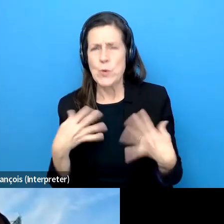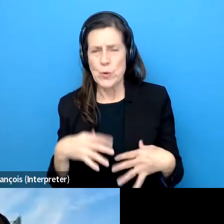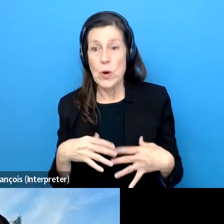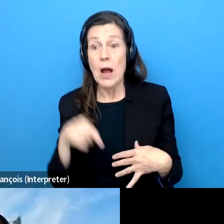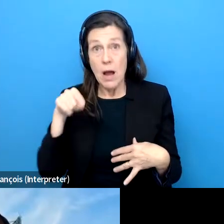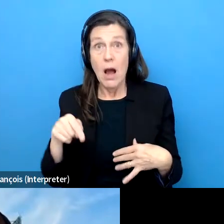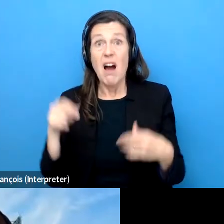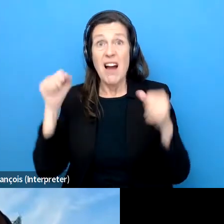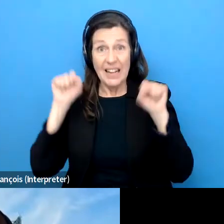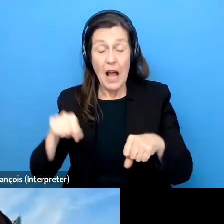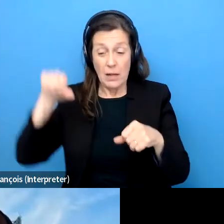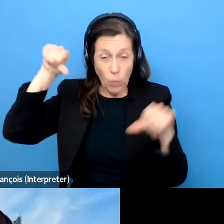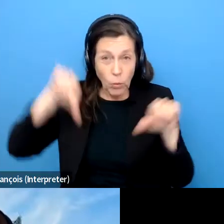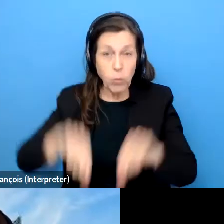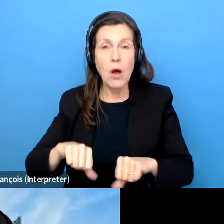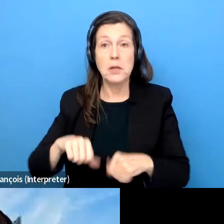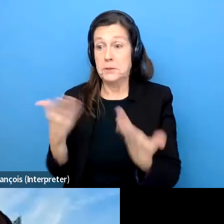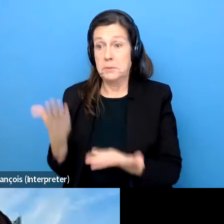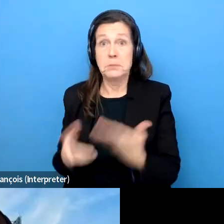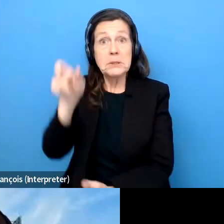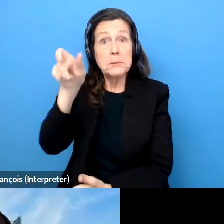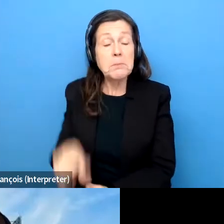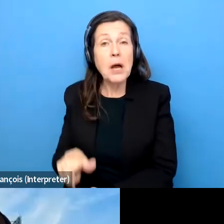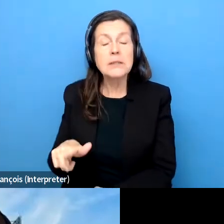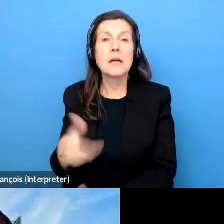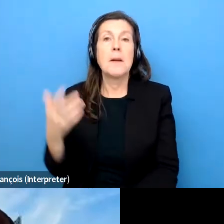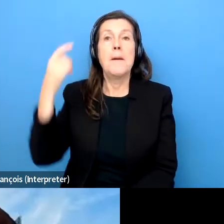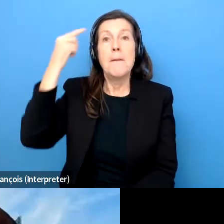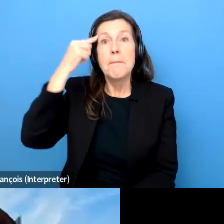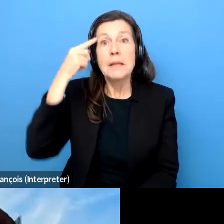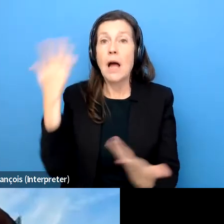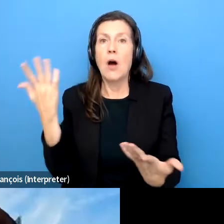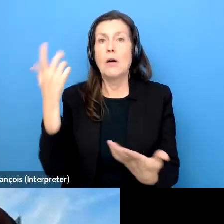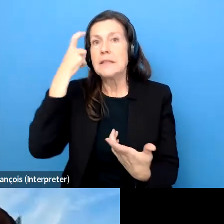by the mental or physical incapability of the person to protect themself,